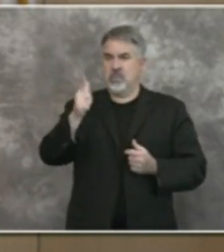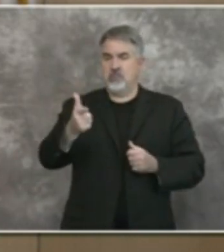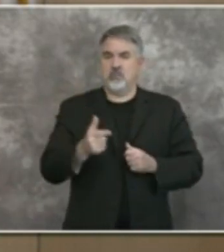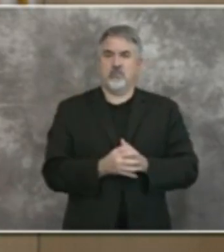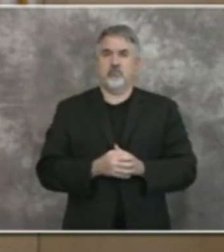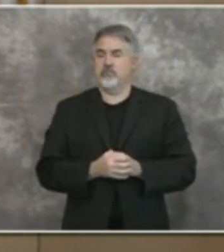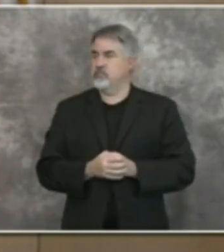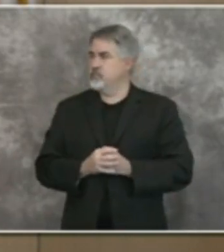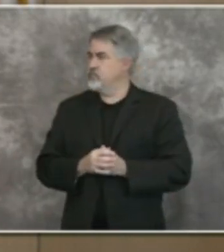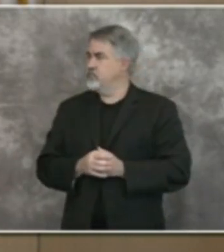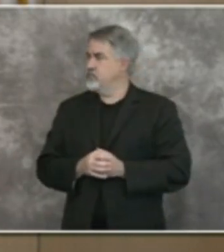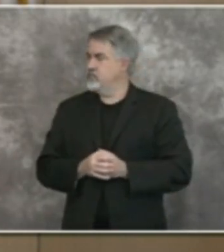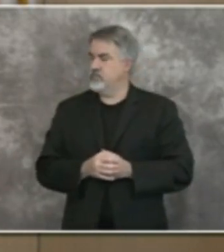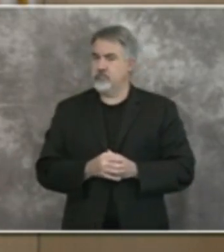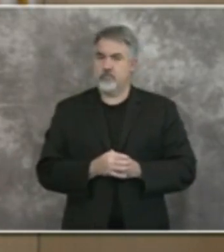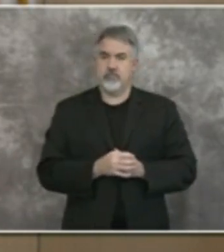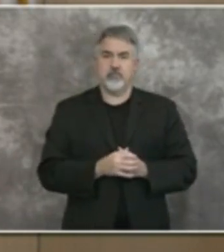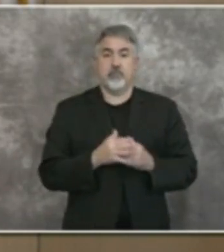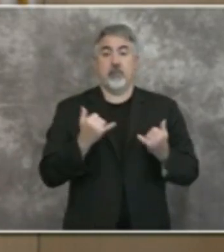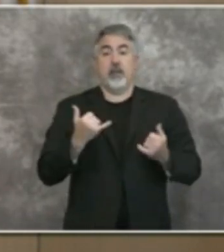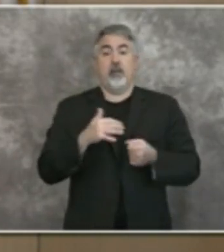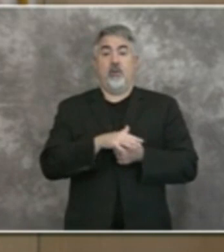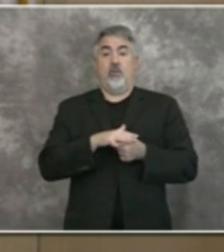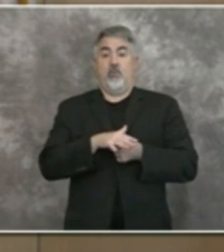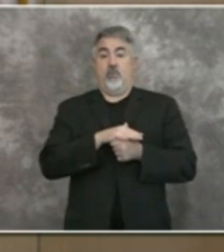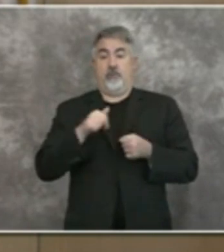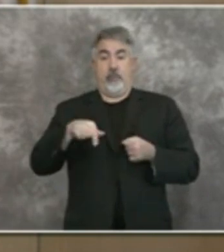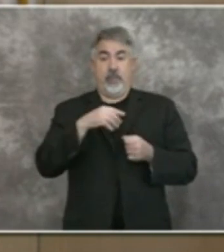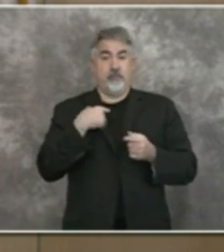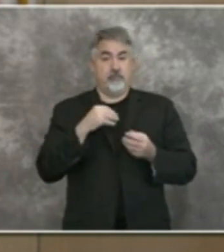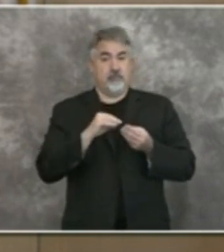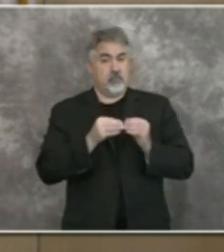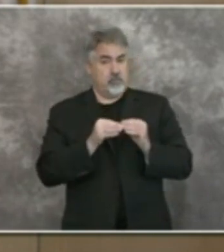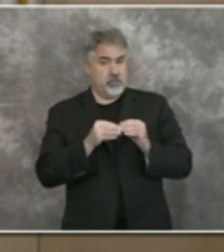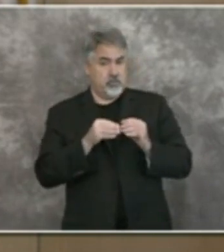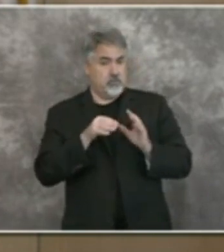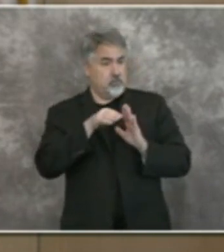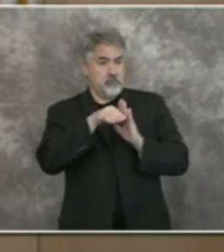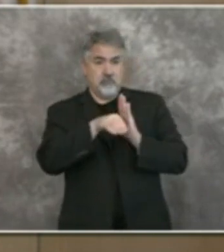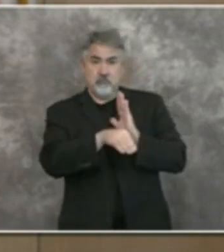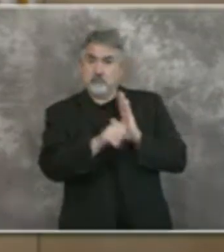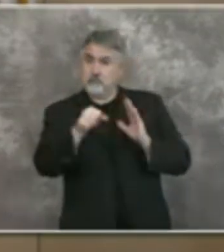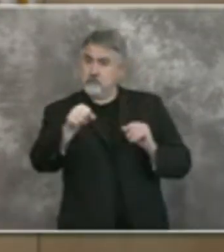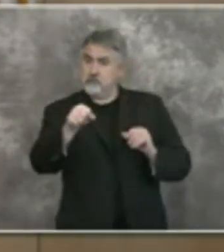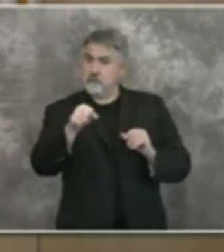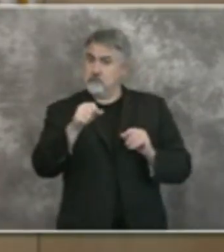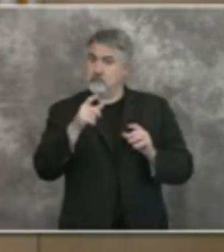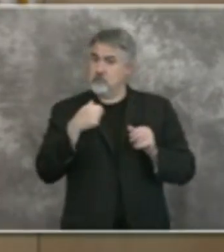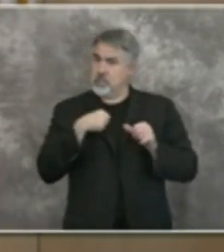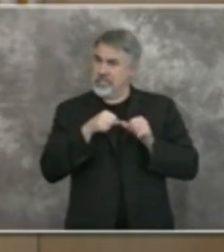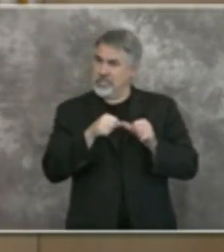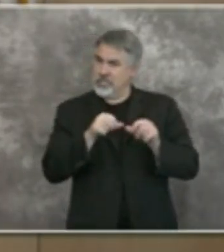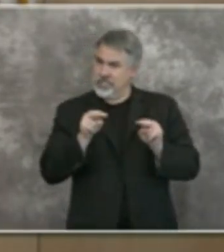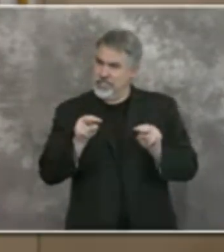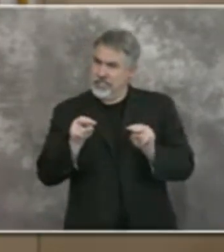DATA AND OTHER METRICS IN THE NEXT FEW DAYS FROM THE STATE. SO WE ARE ANXIOUSLY AWAITING THAT. CURRENTLY OUR LOCAL